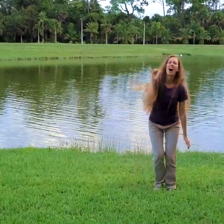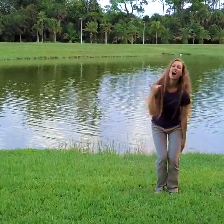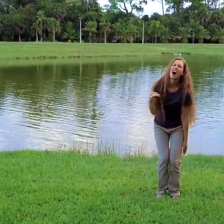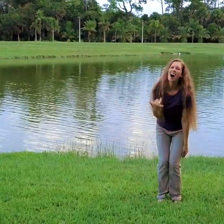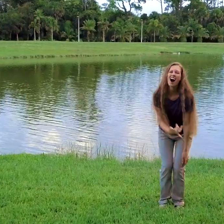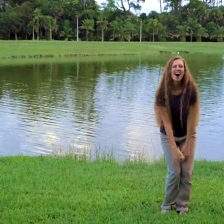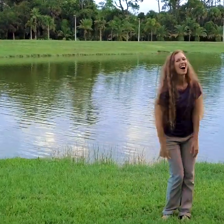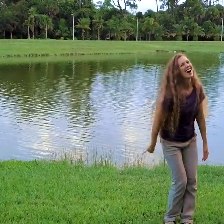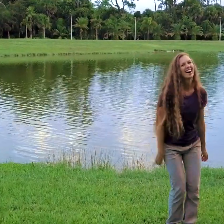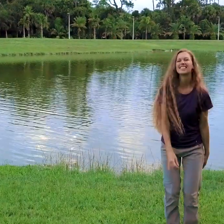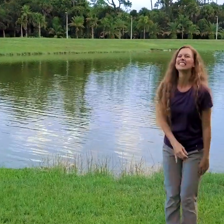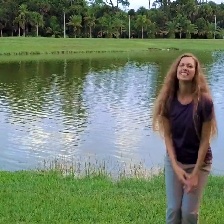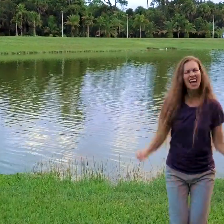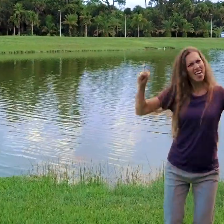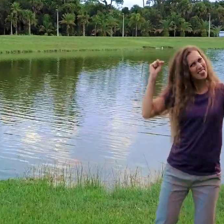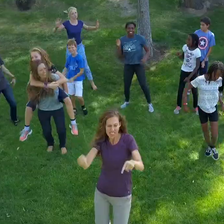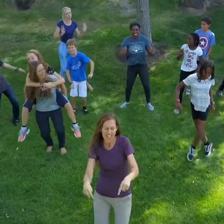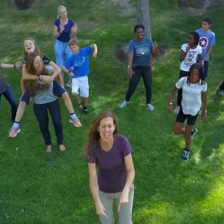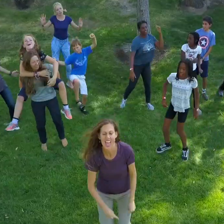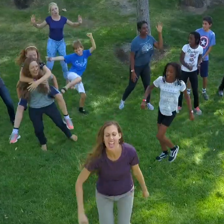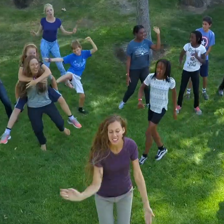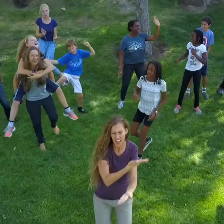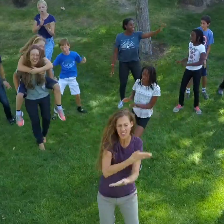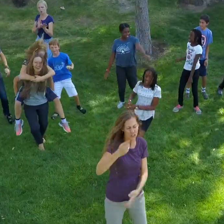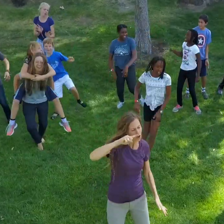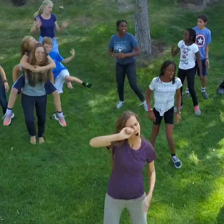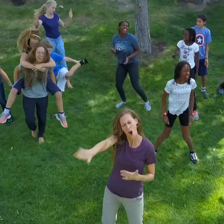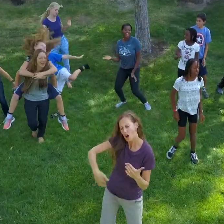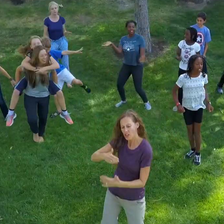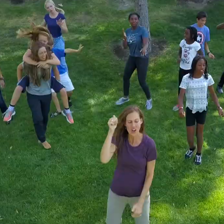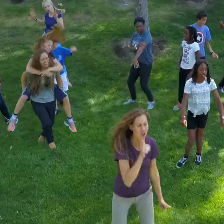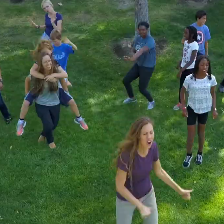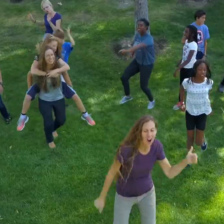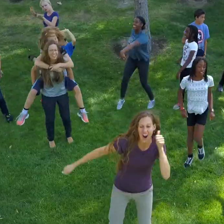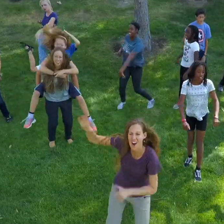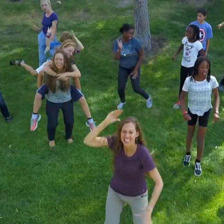Gold This, this is for all the girls